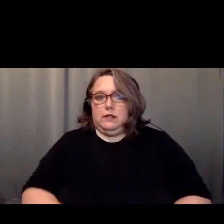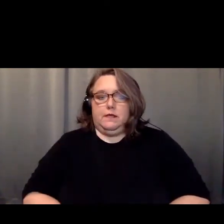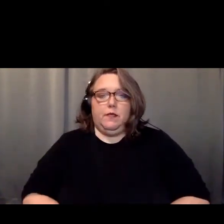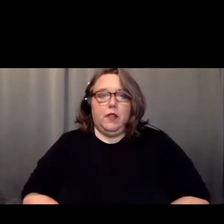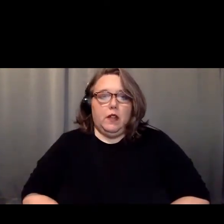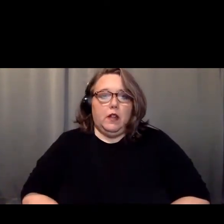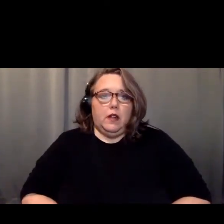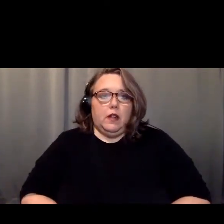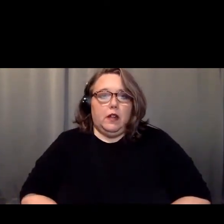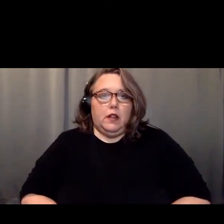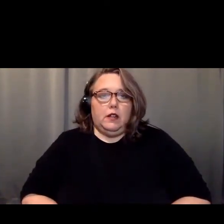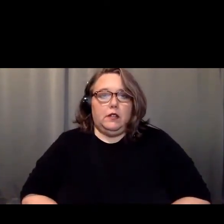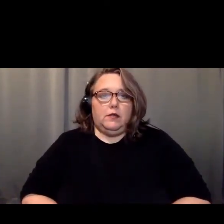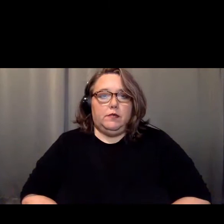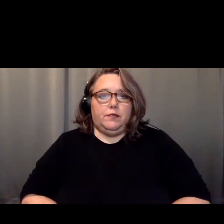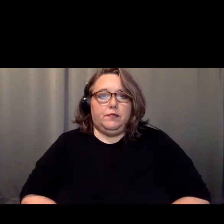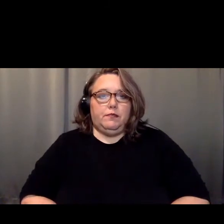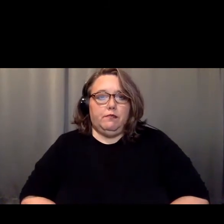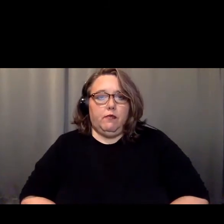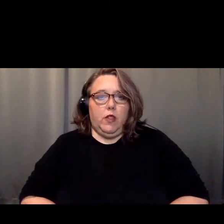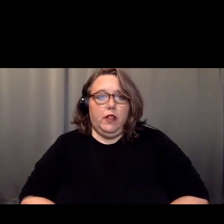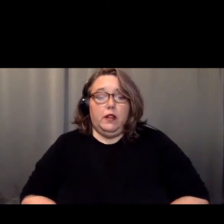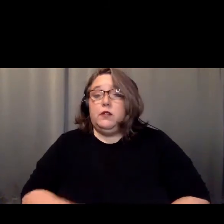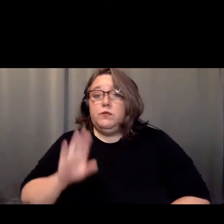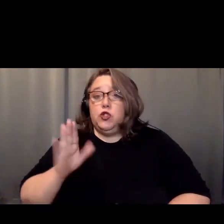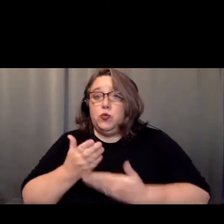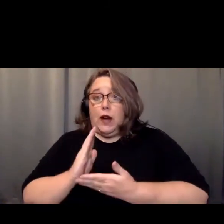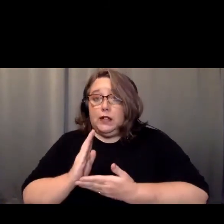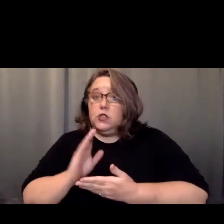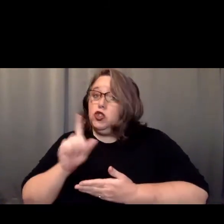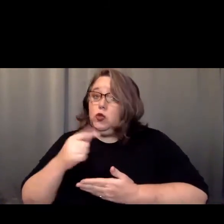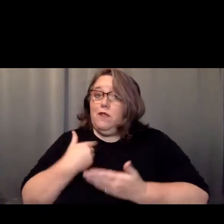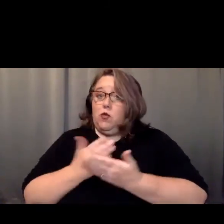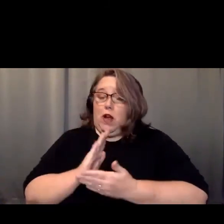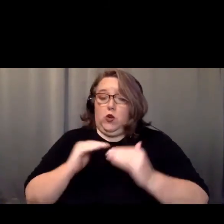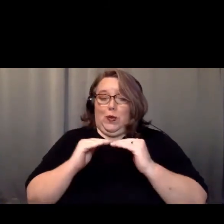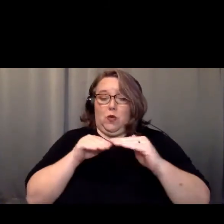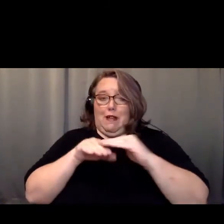Okay, so what are your rights? You have the right to equal access to an education